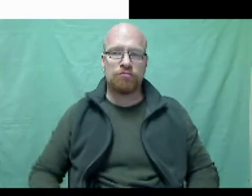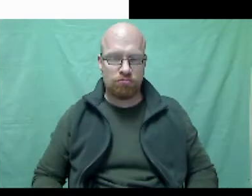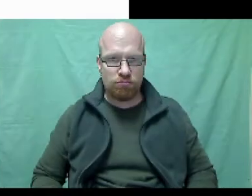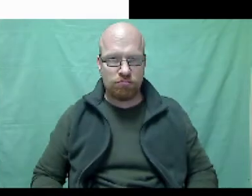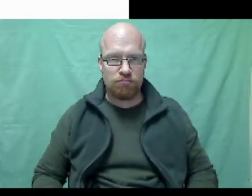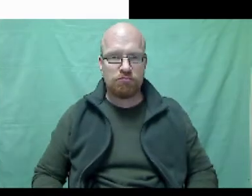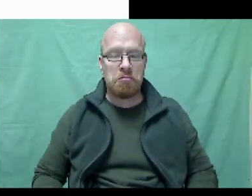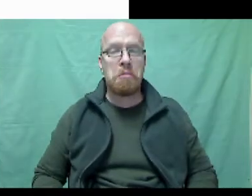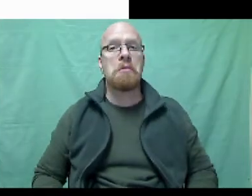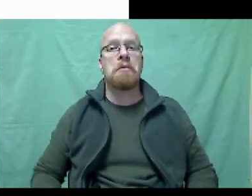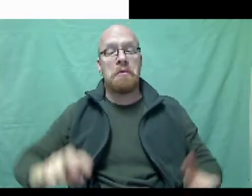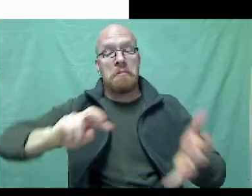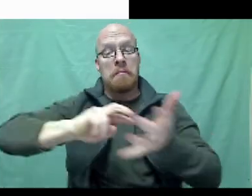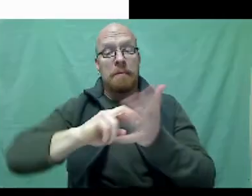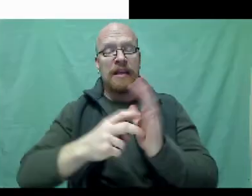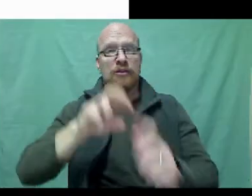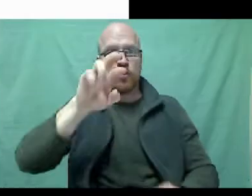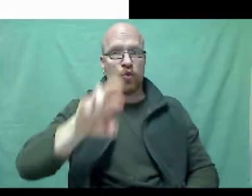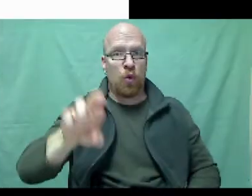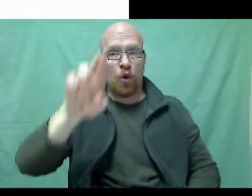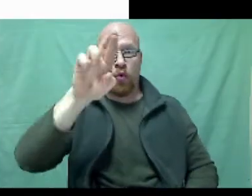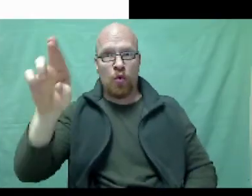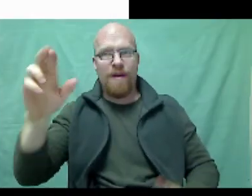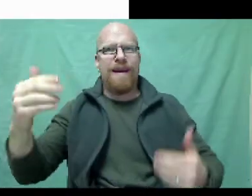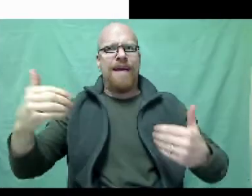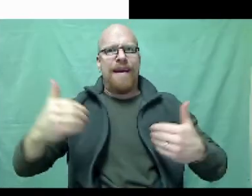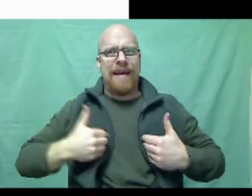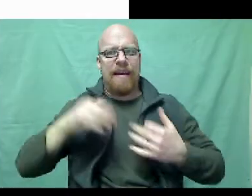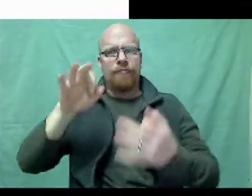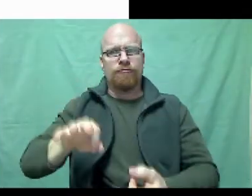meaning the square root of 9 is 3.